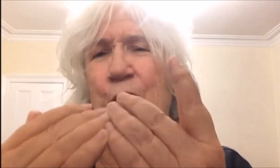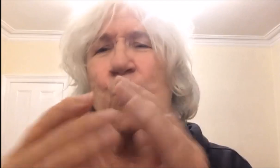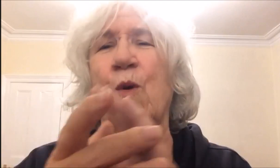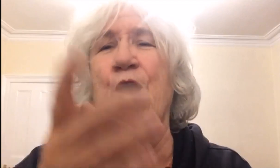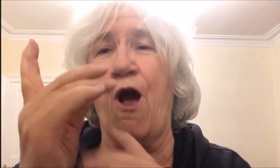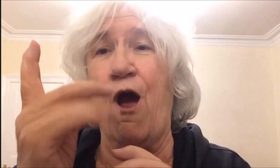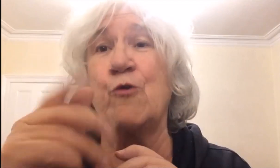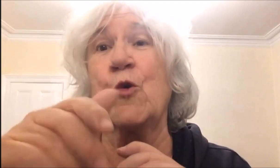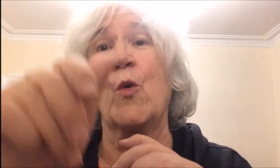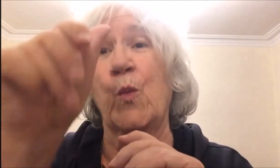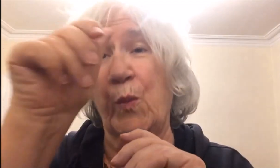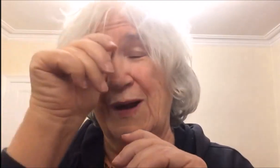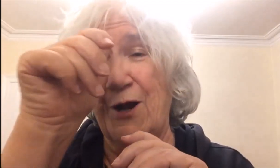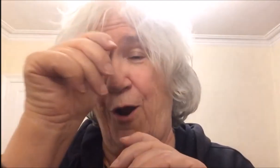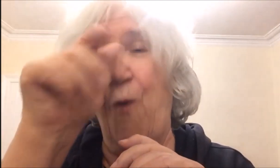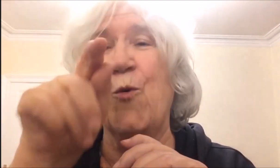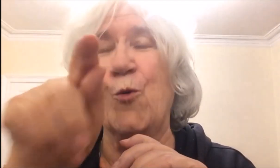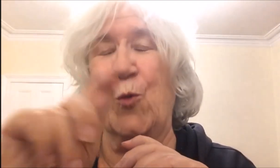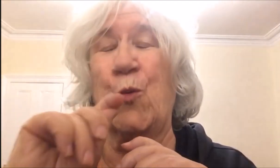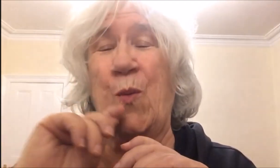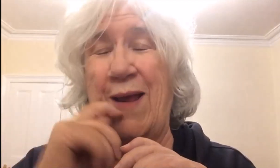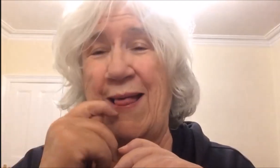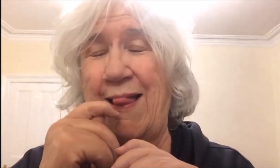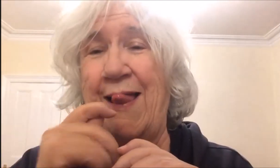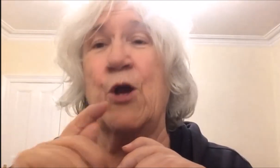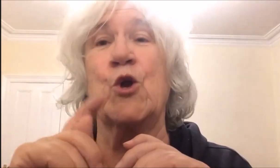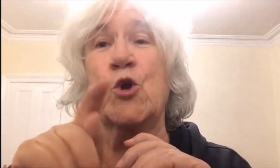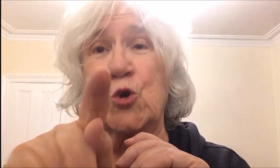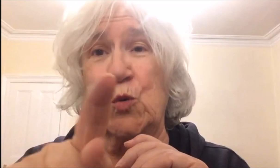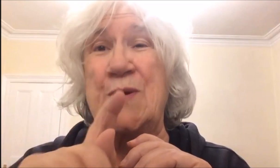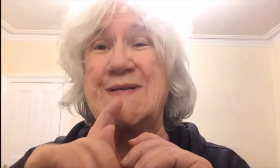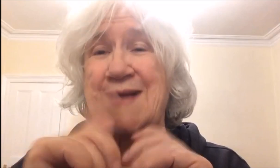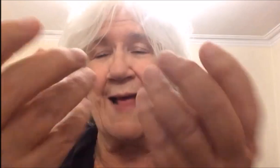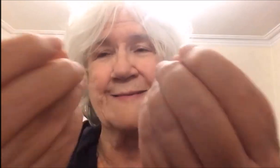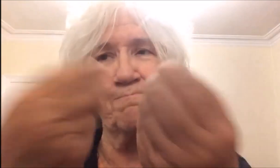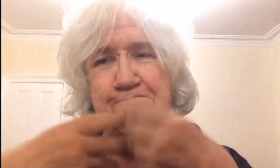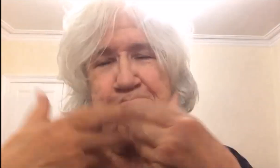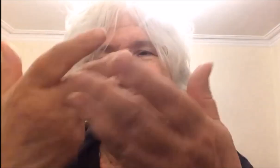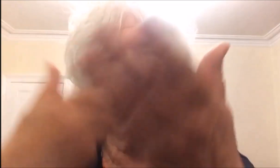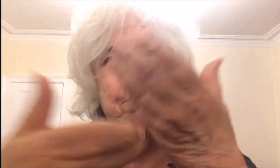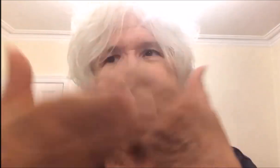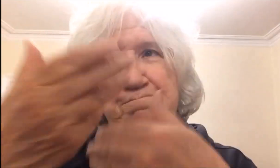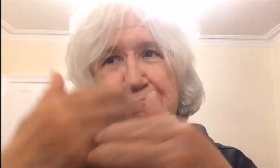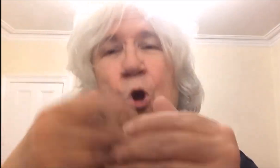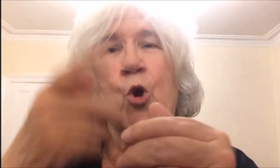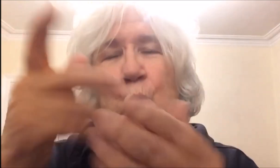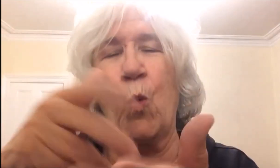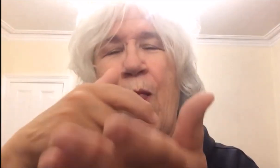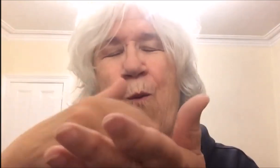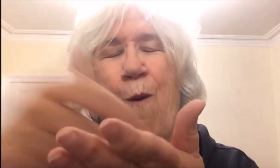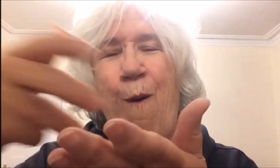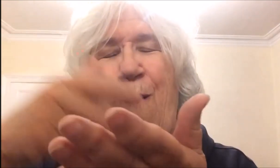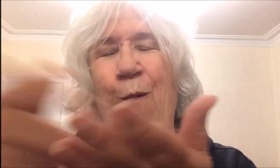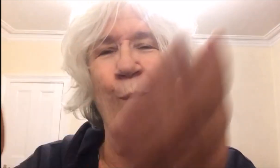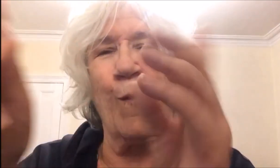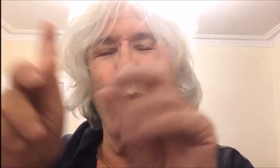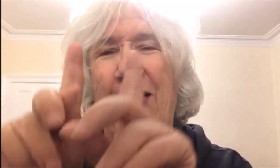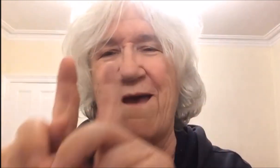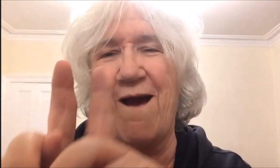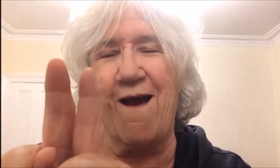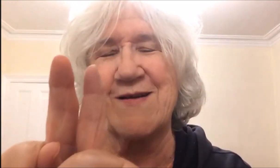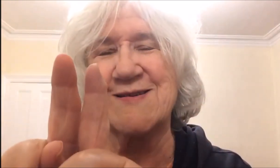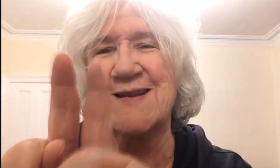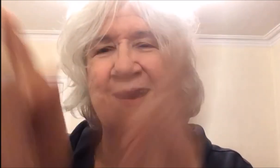Thank you, God - we know you will, you told us that you will walk with us through the valley,